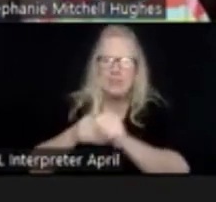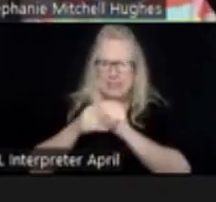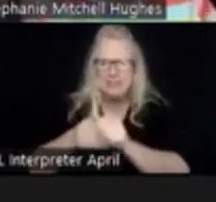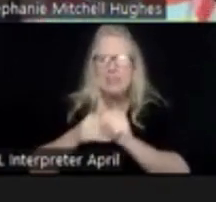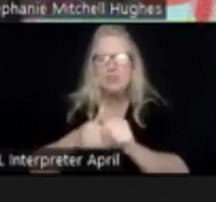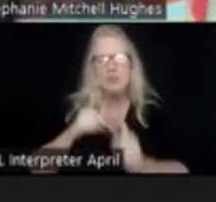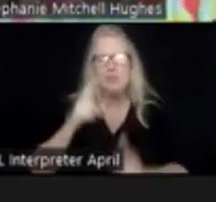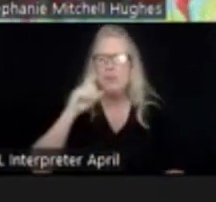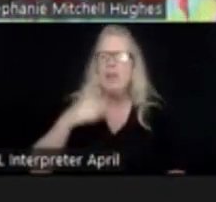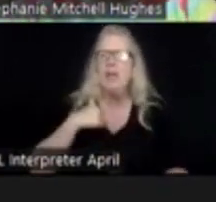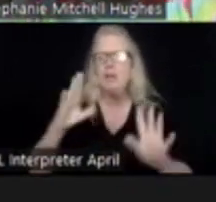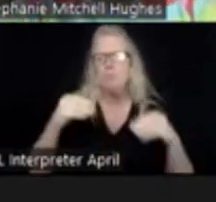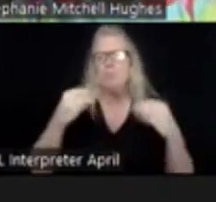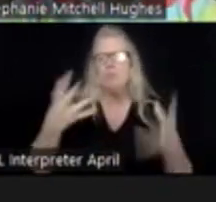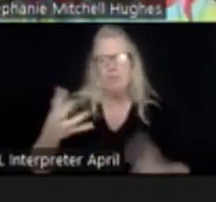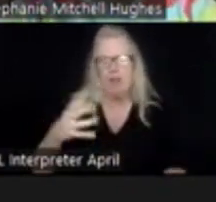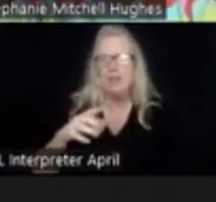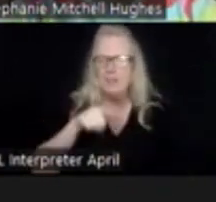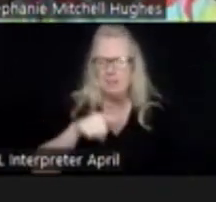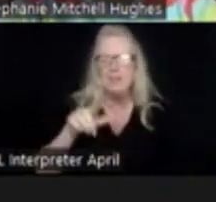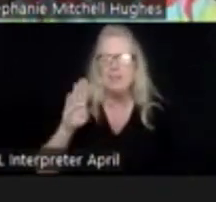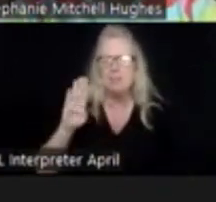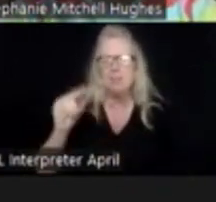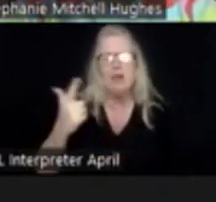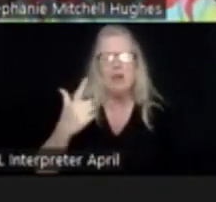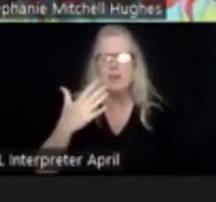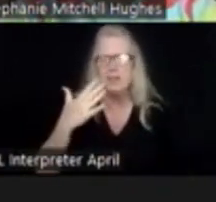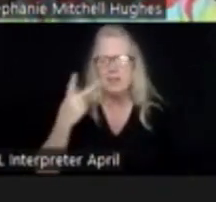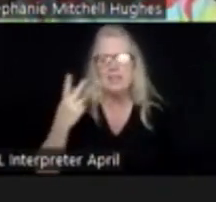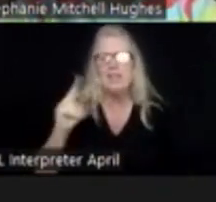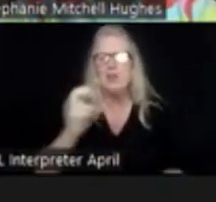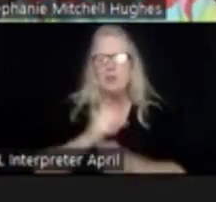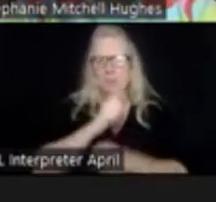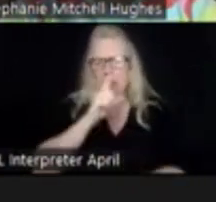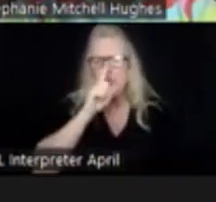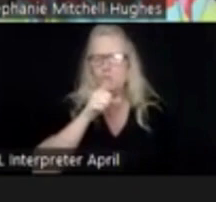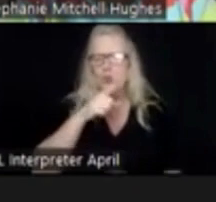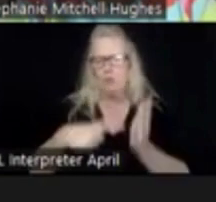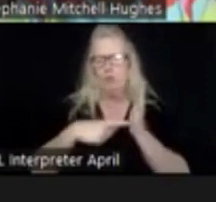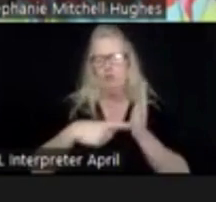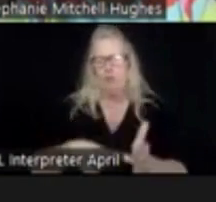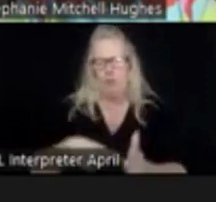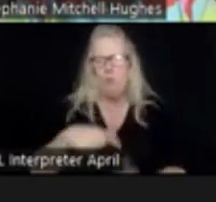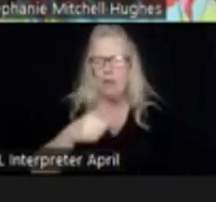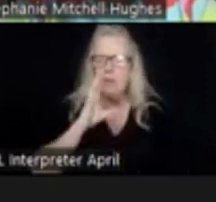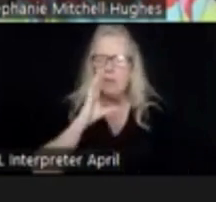KAREN, LET'S MAKE SURE THAT WE PUT A LINK TO THE ARTICLE IN THE CHAT.